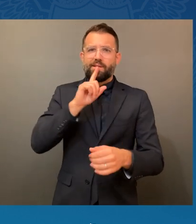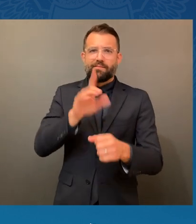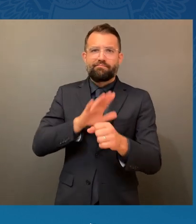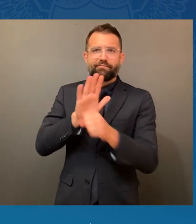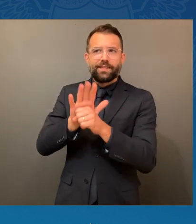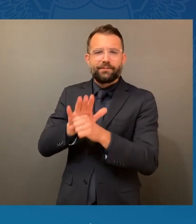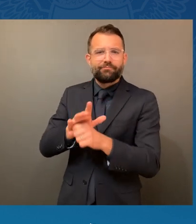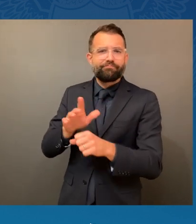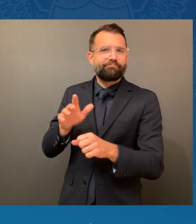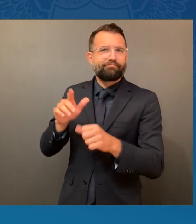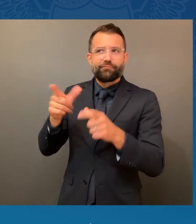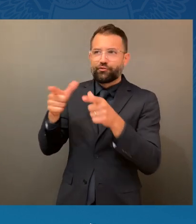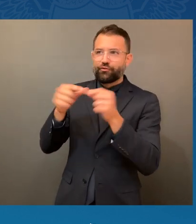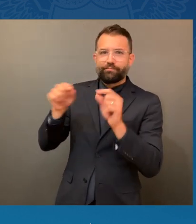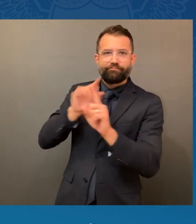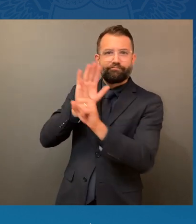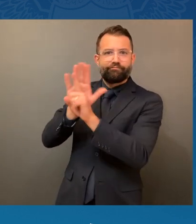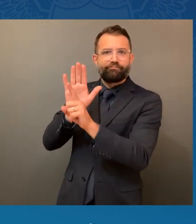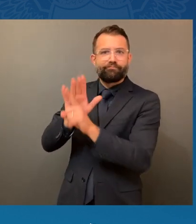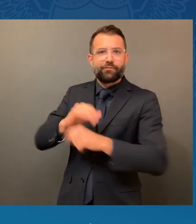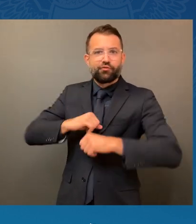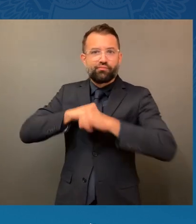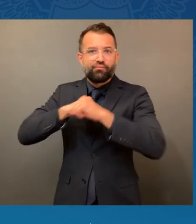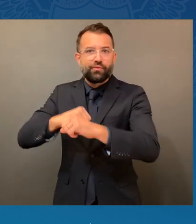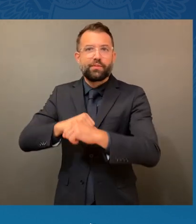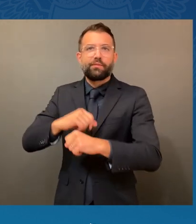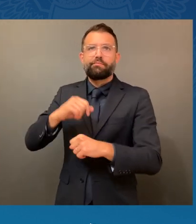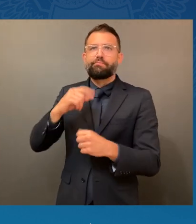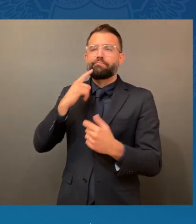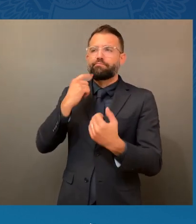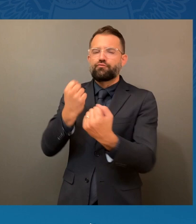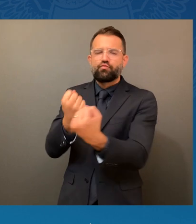is ironclad, that our alliance with Japan